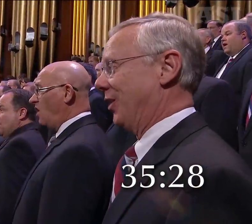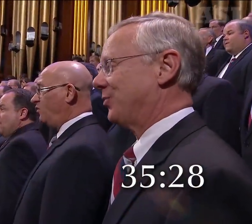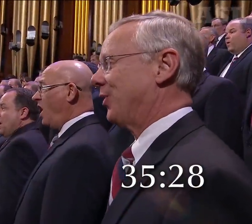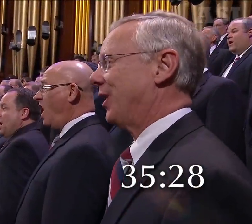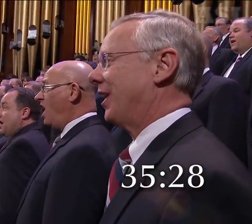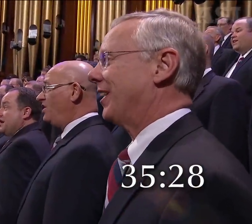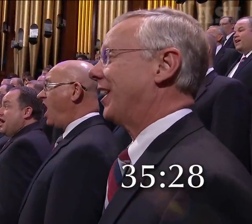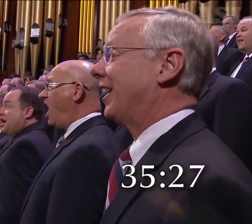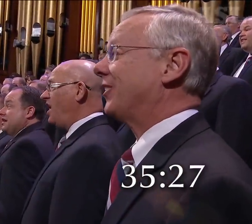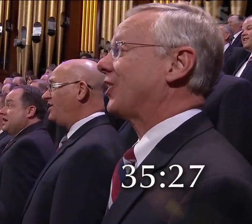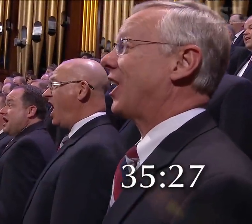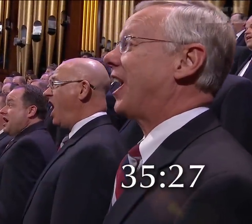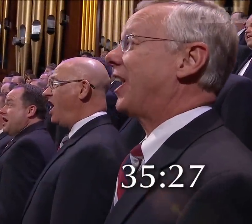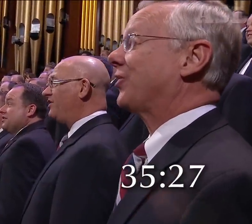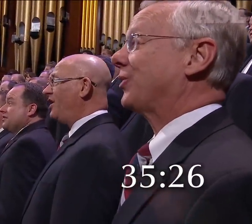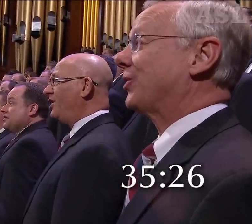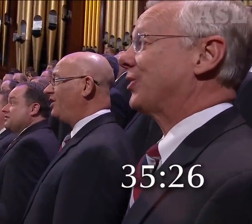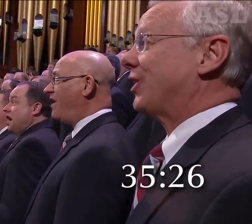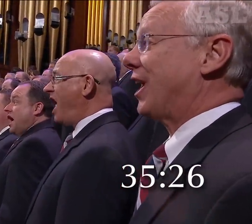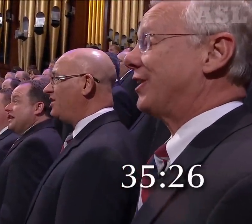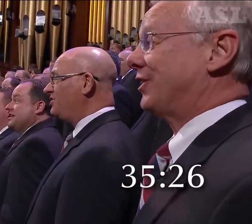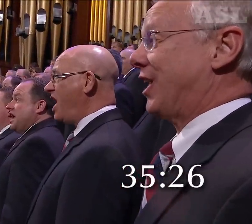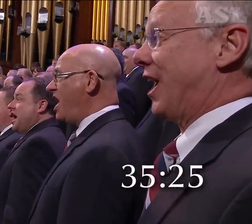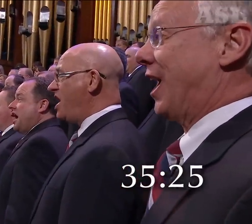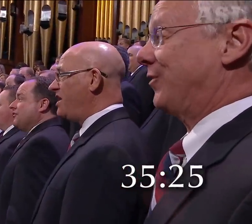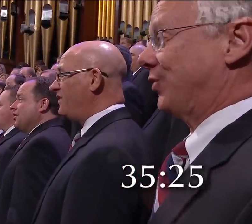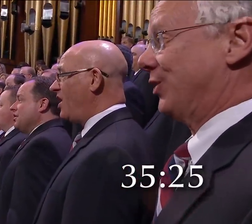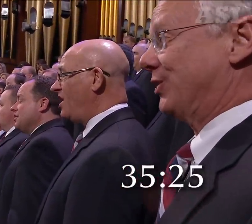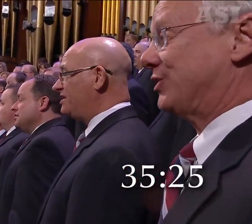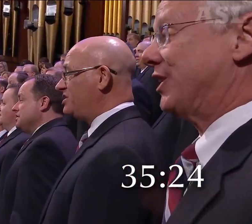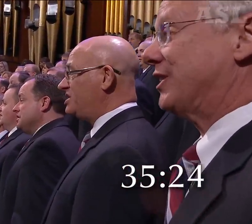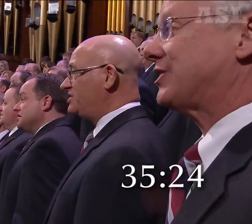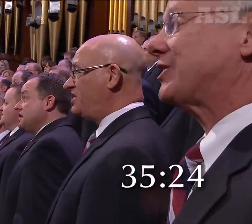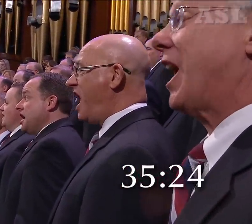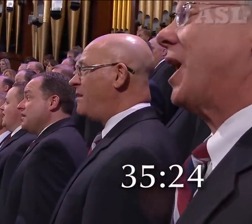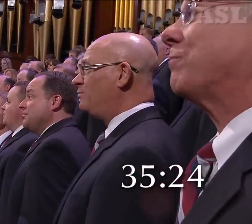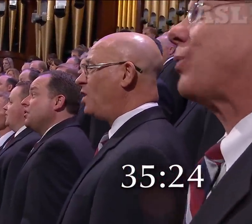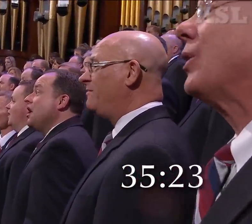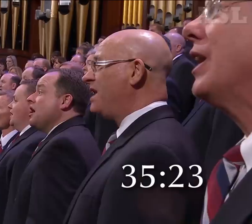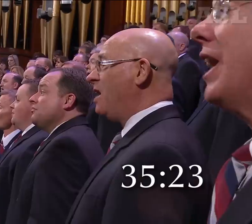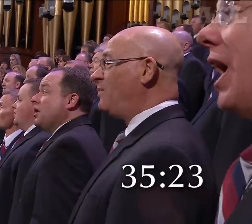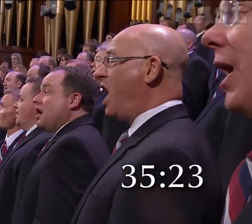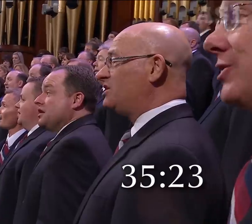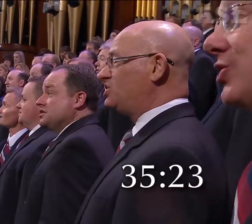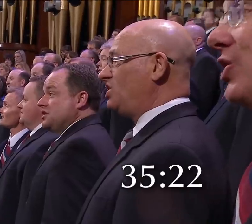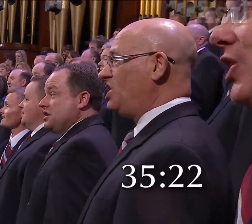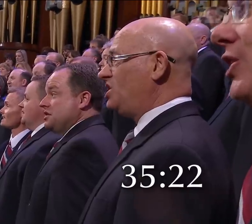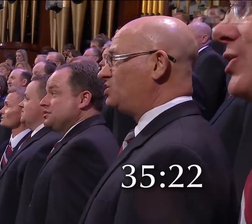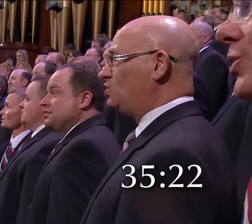OF THE CHURCH OF JESUS CHRIST OF LATTER-DAY SAINTS.